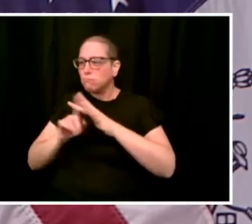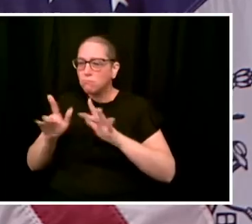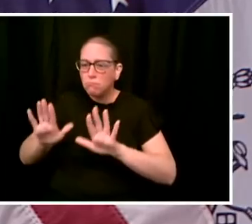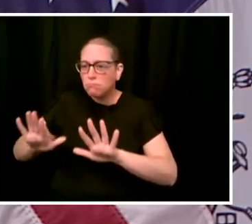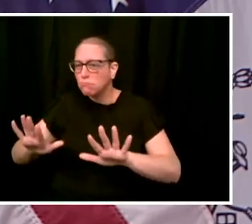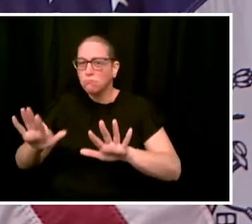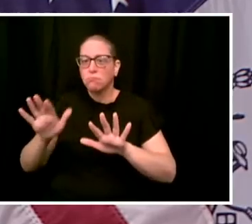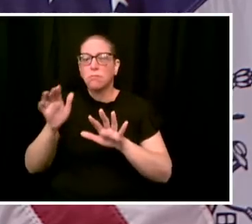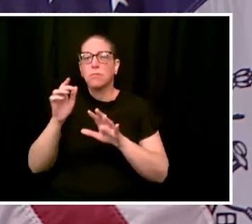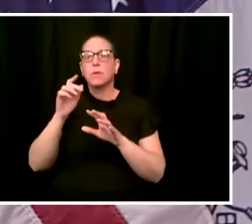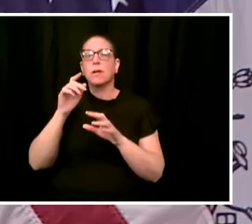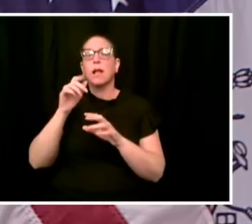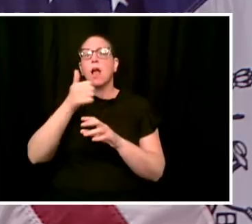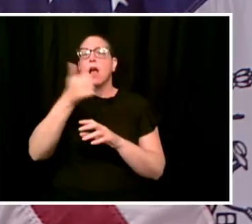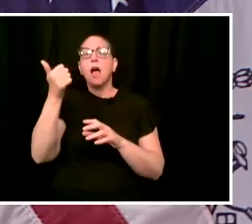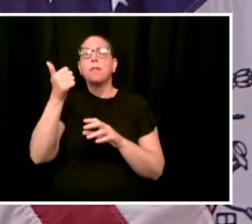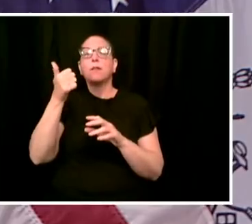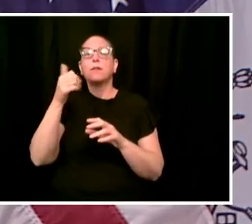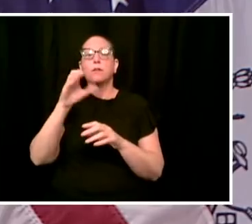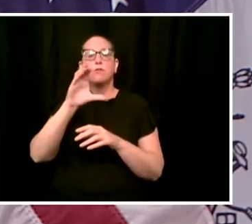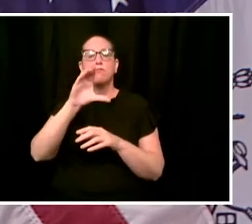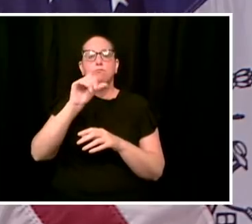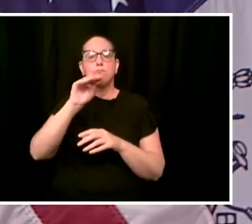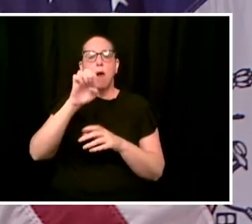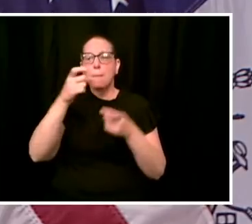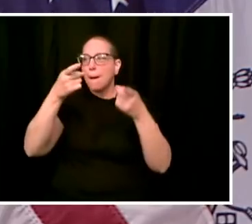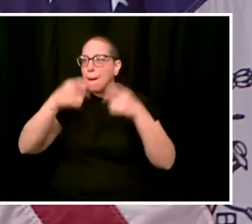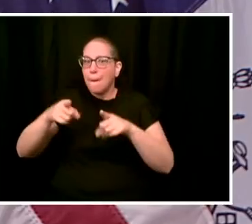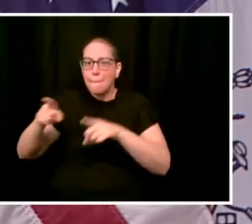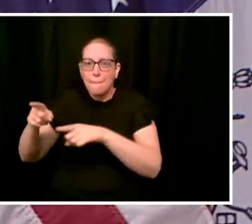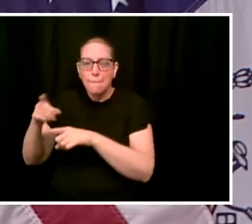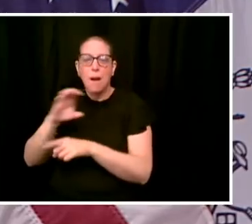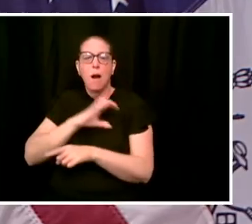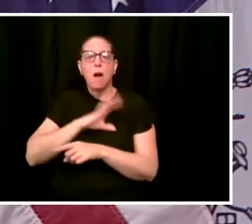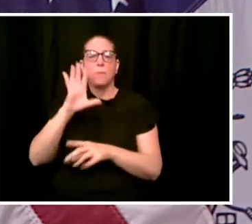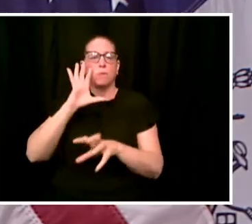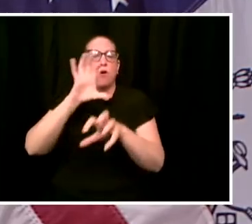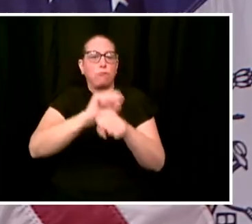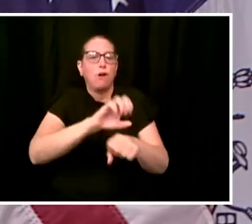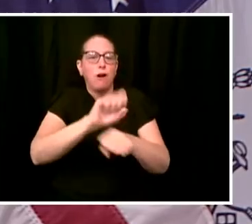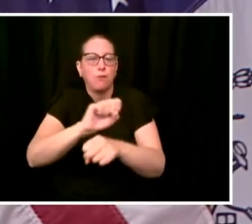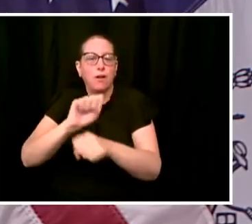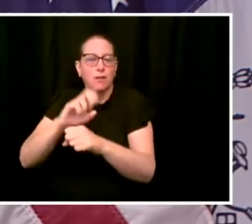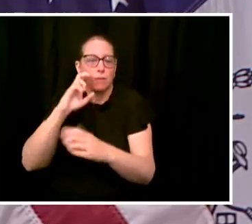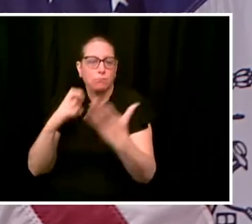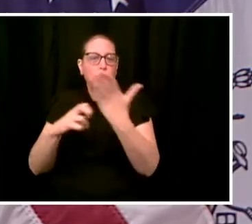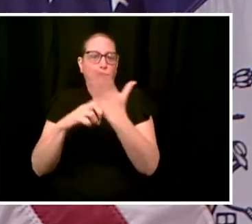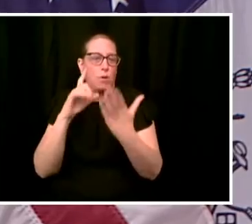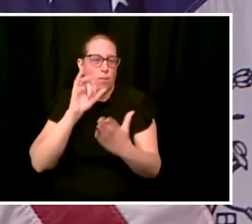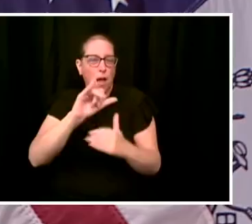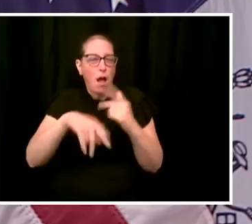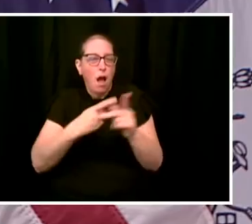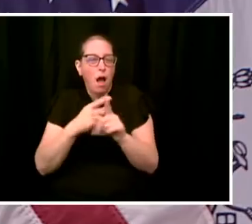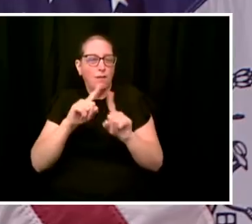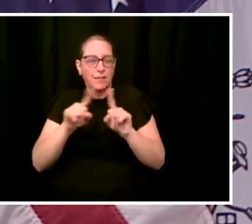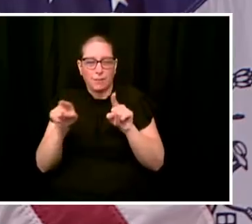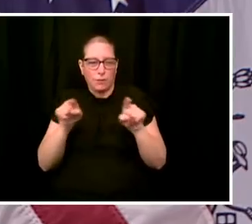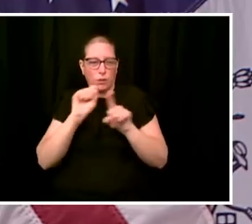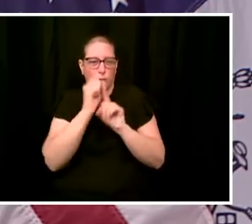HAS HAS TO COME FORWARD, WE WILL EPKE MAKING SURE THIS NFIORMATION